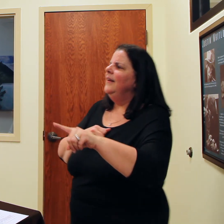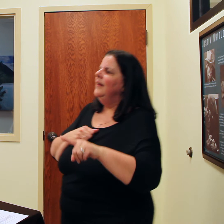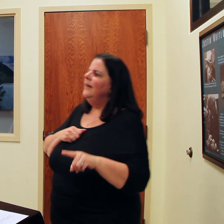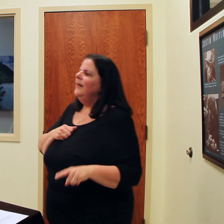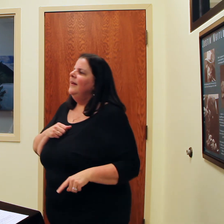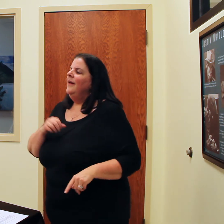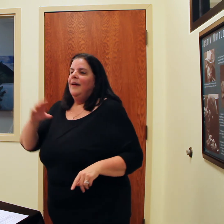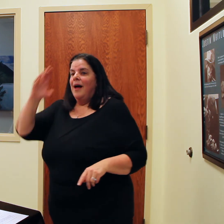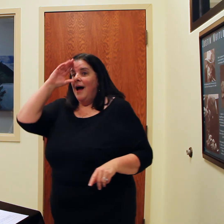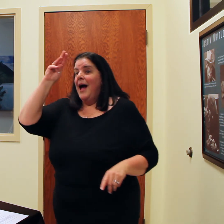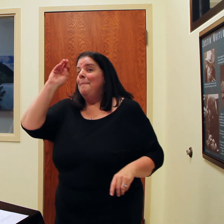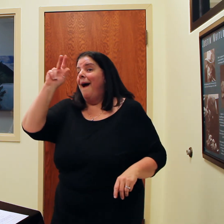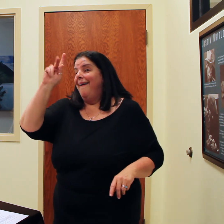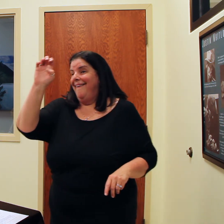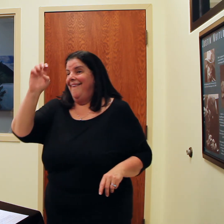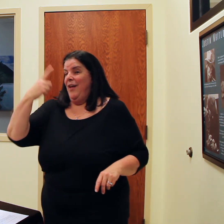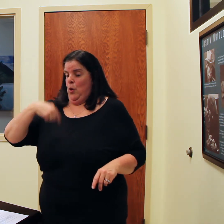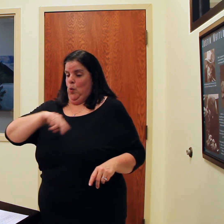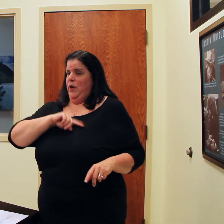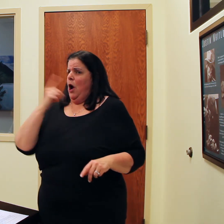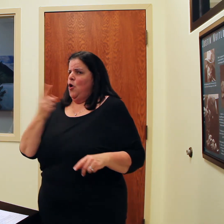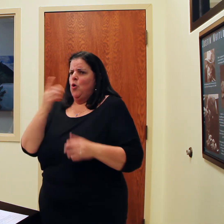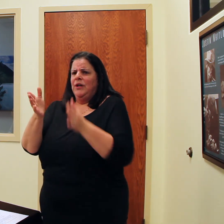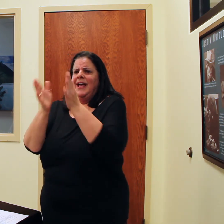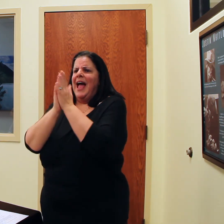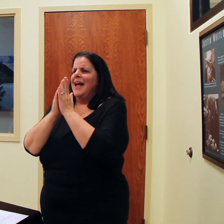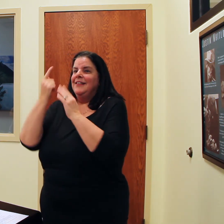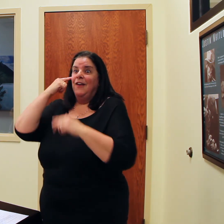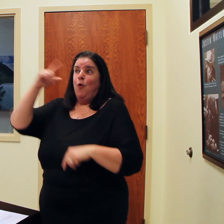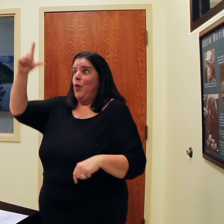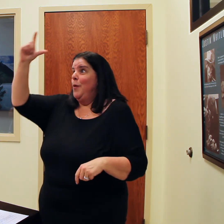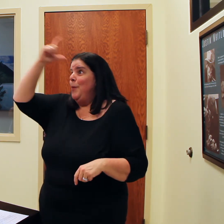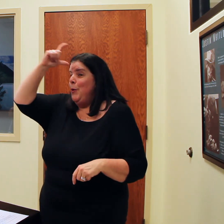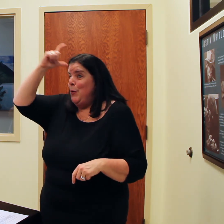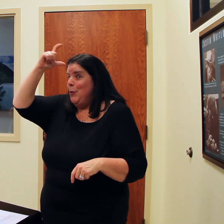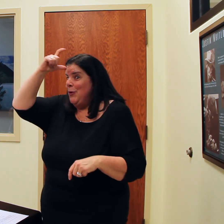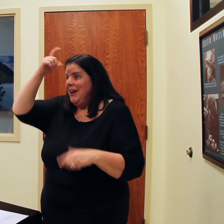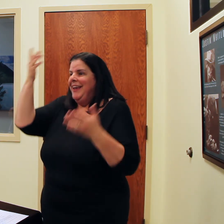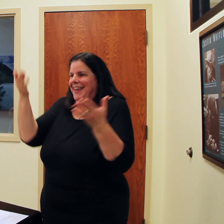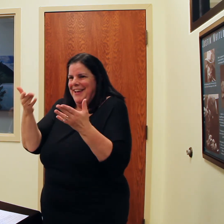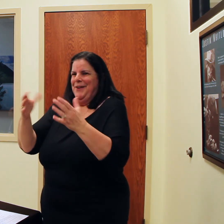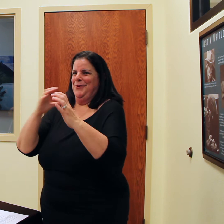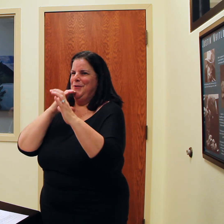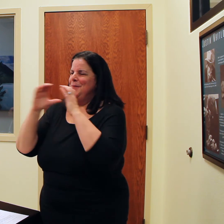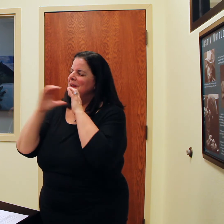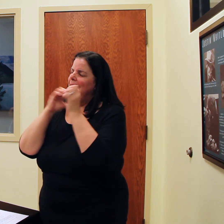yes, hi, Michael, we are only asking for the moon here to communicate with people with hearing loss.